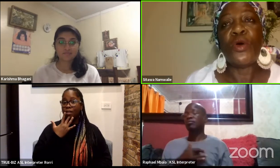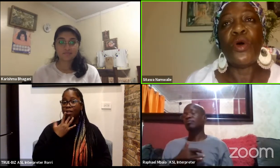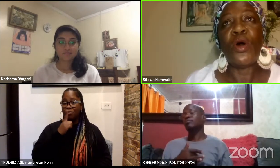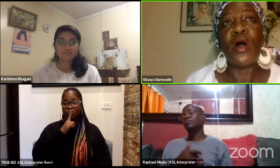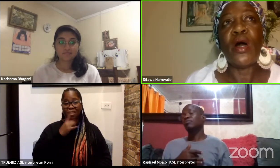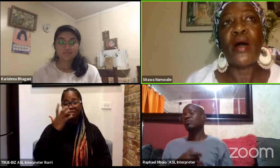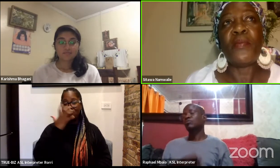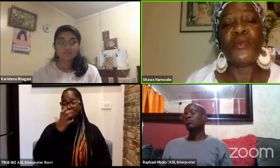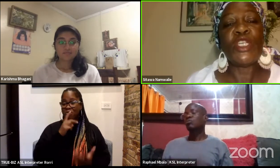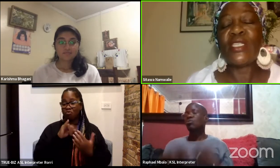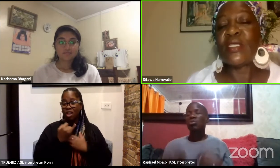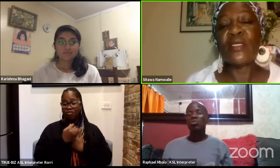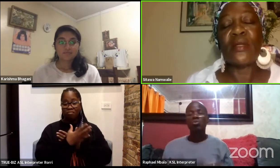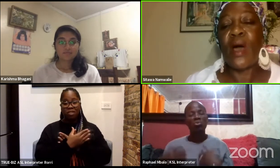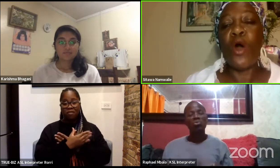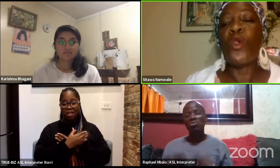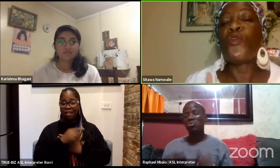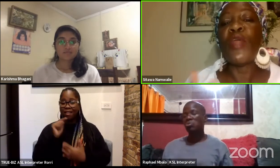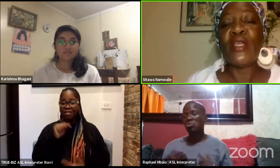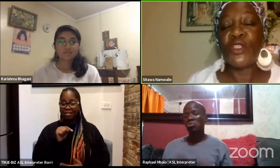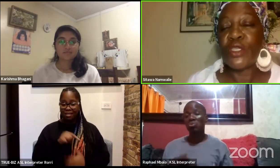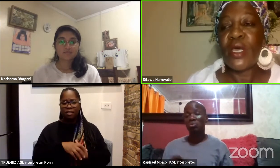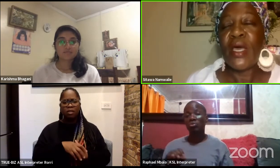So just a whole range.